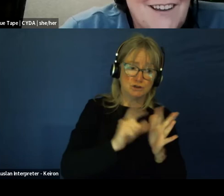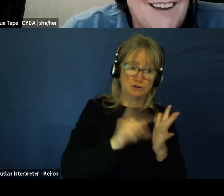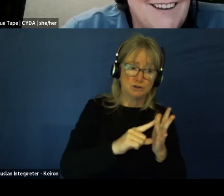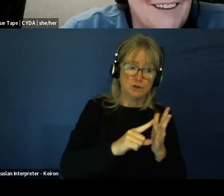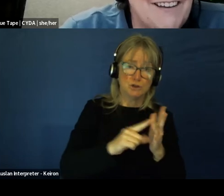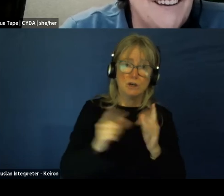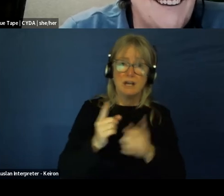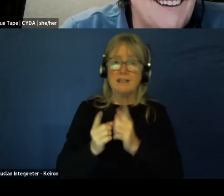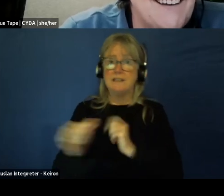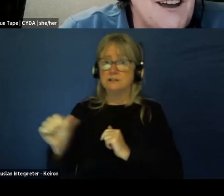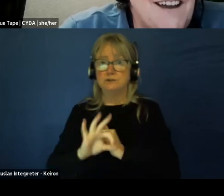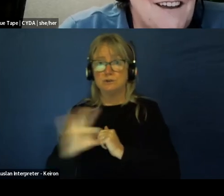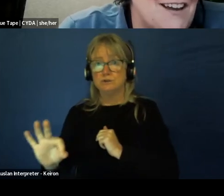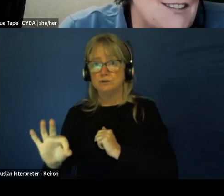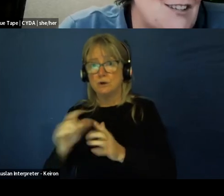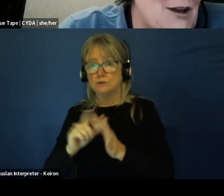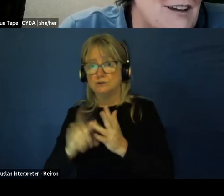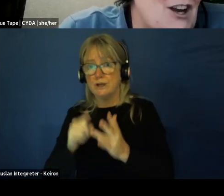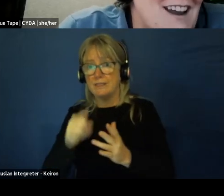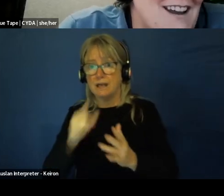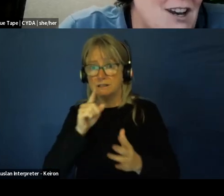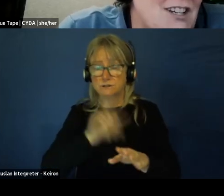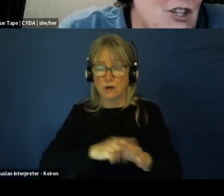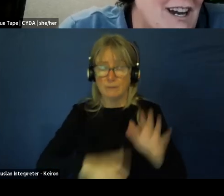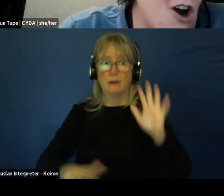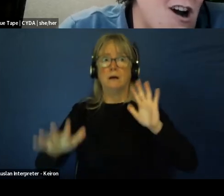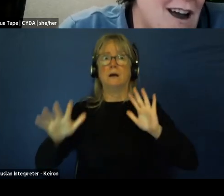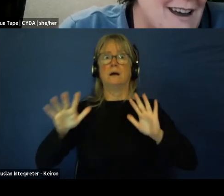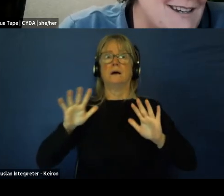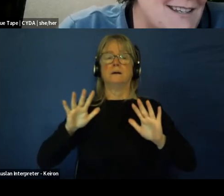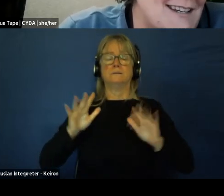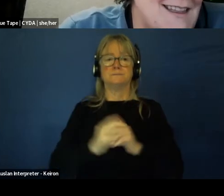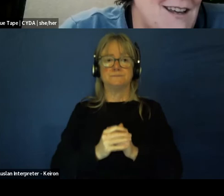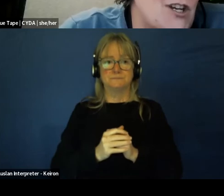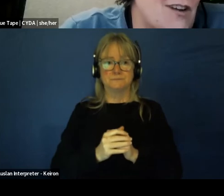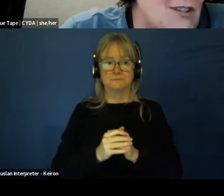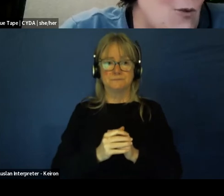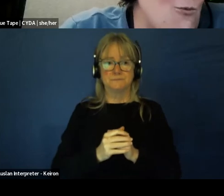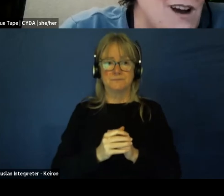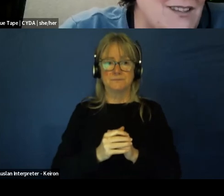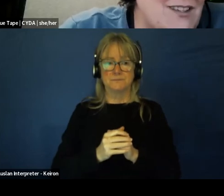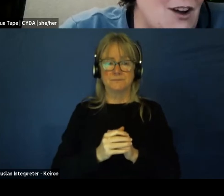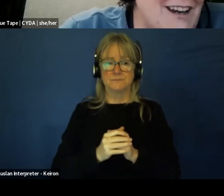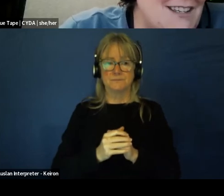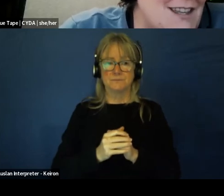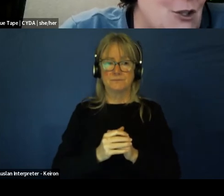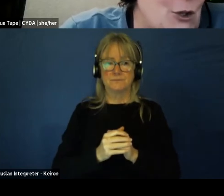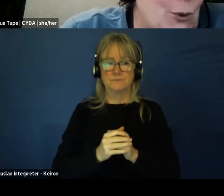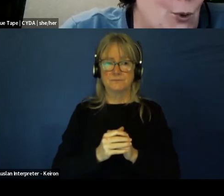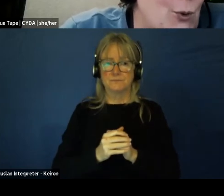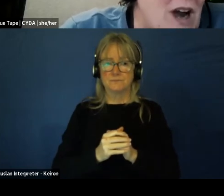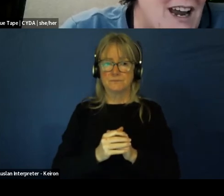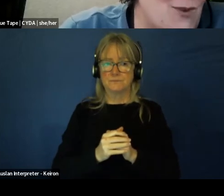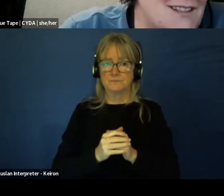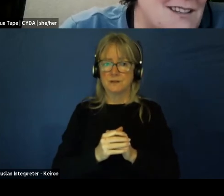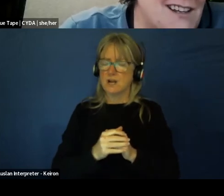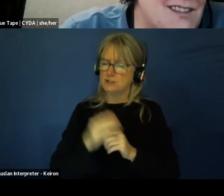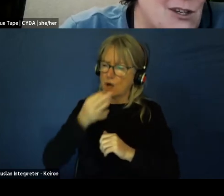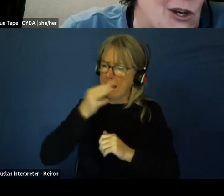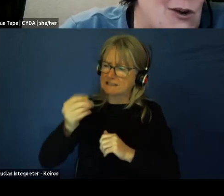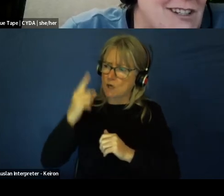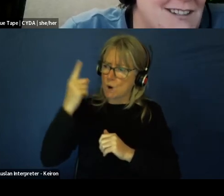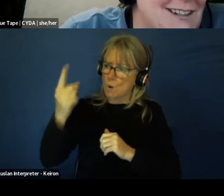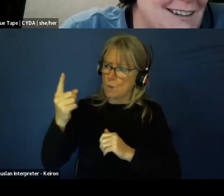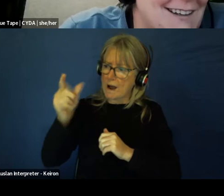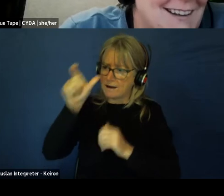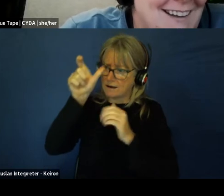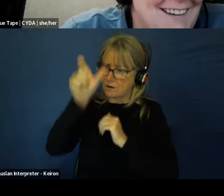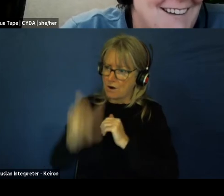It was a bit overwhelming at the time, you know, say, Can I please check. I understand that journalists and one side is the do, and one side is the date isn't it.